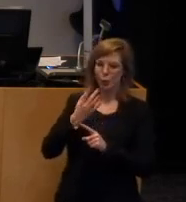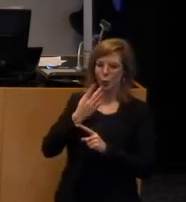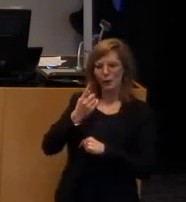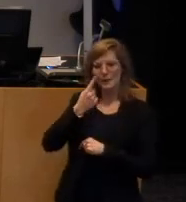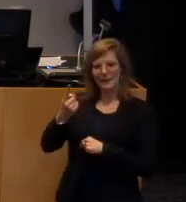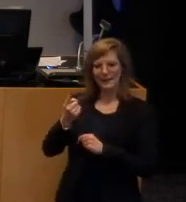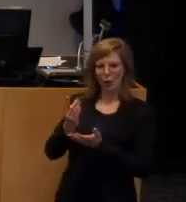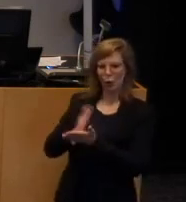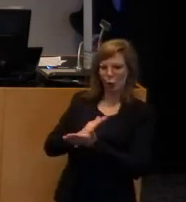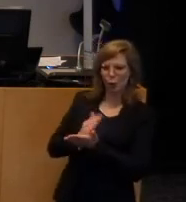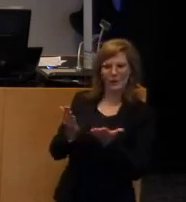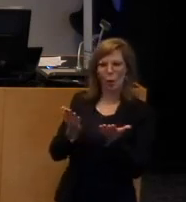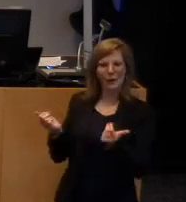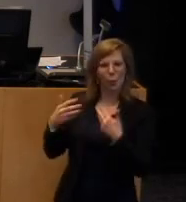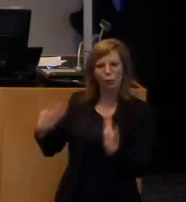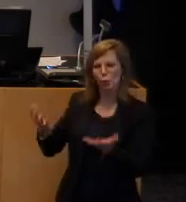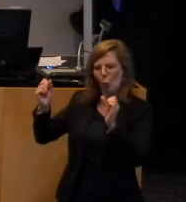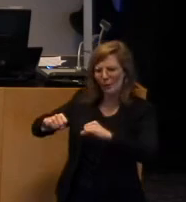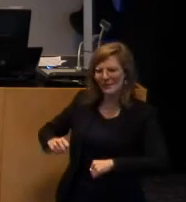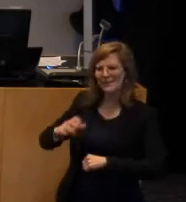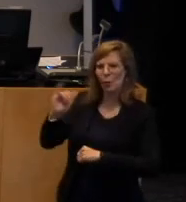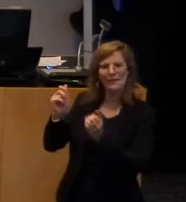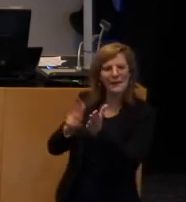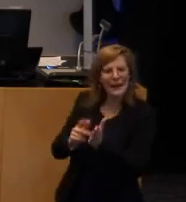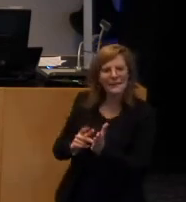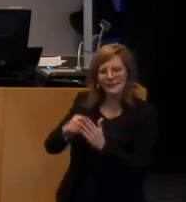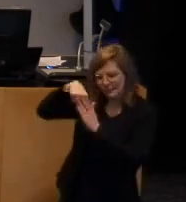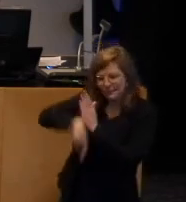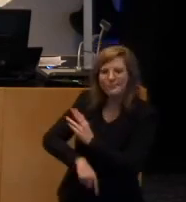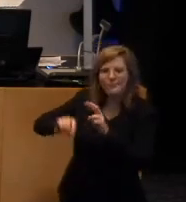interpreters’ decision making process and their linguistic choices.